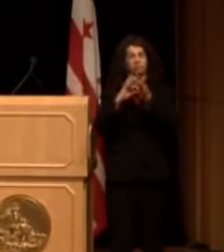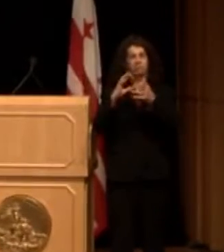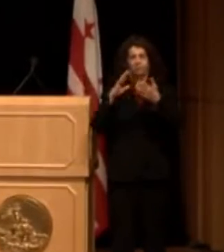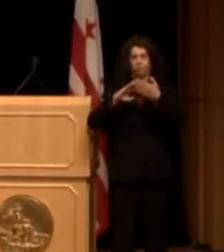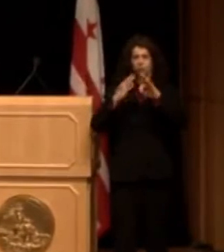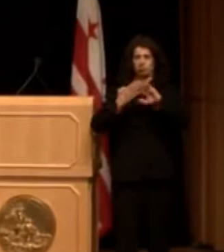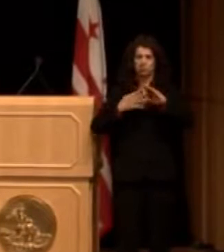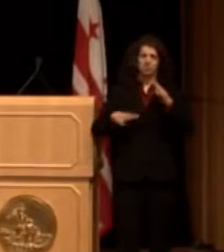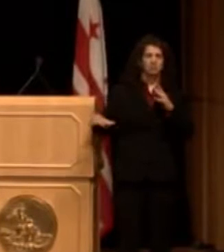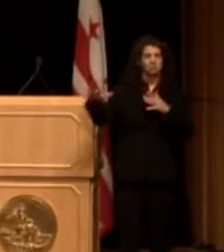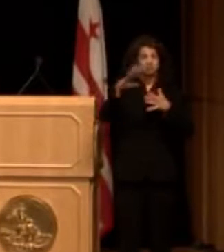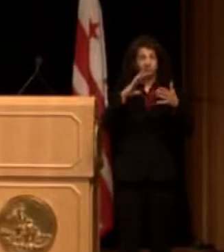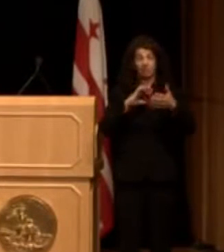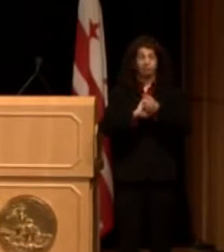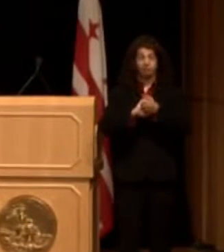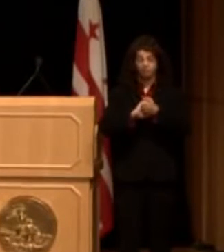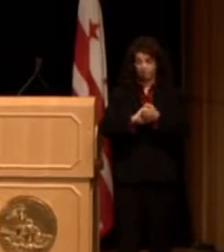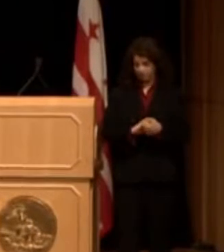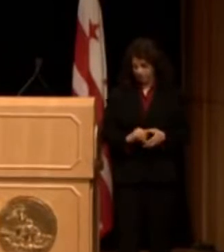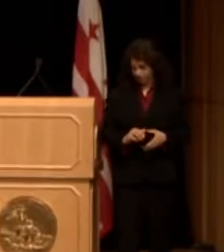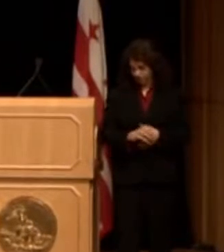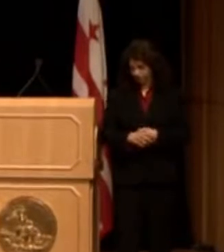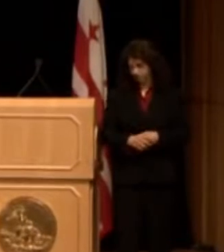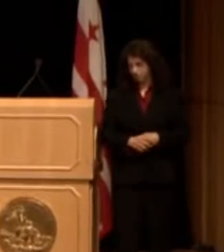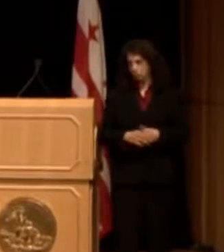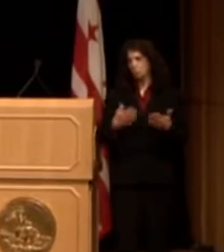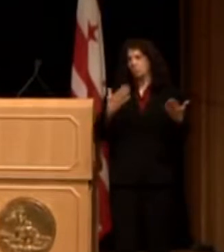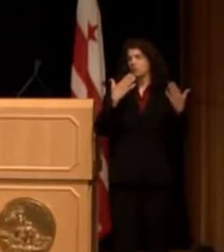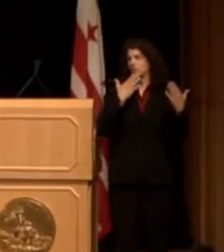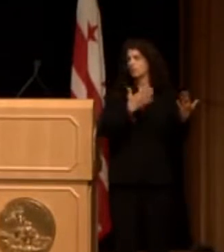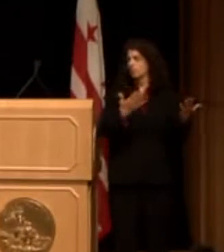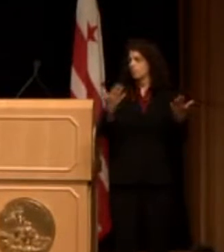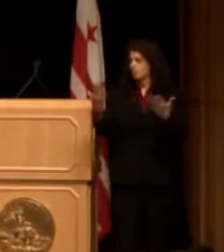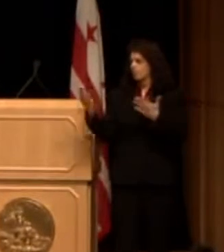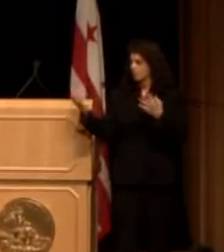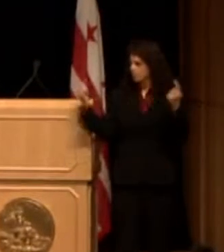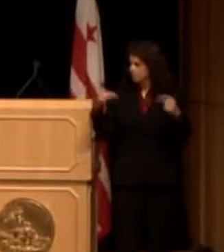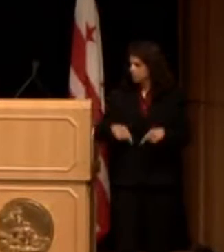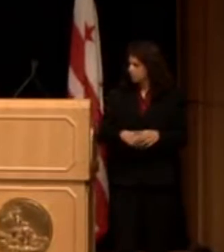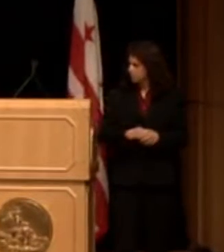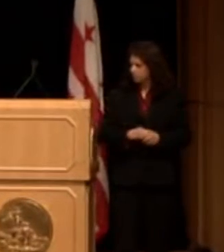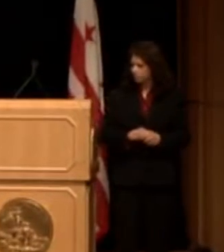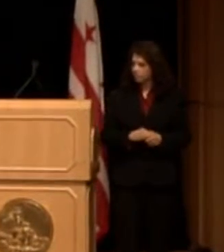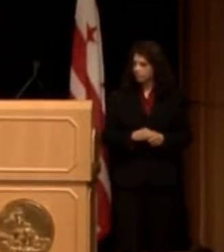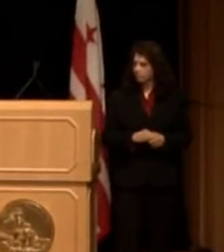THE THANK YOU'S HERE IN A SECOND, BUT IT WOULDN'T BE MARCH MADNESS 2017 IF I DIDN'T TALK A LITTLE BIT ABOUT BASKETBALL,